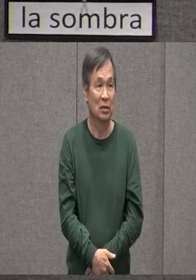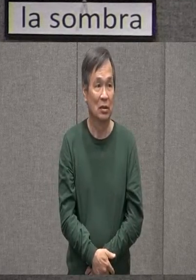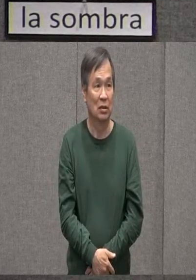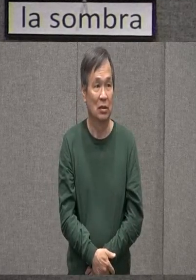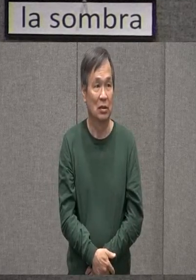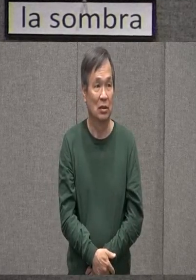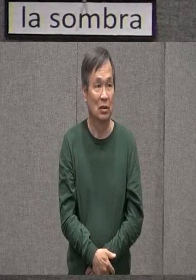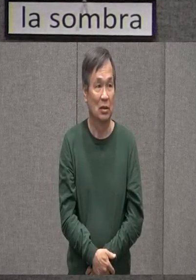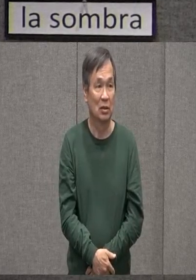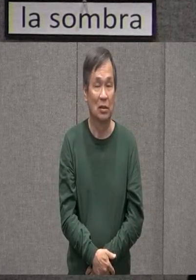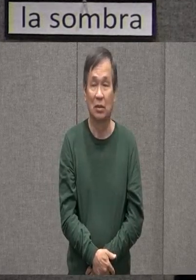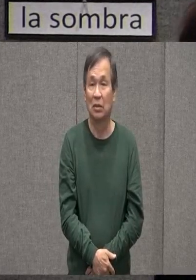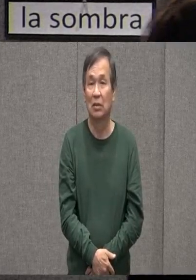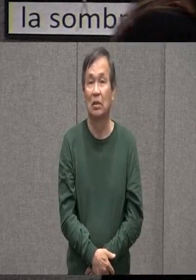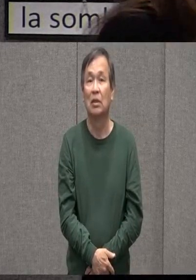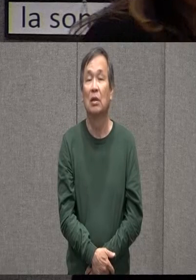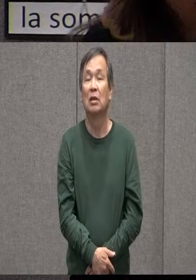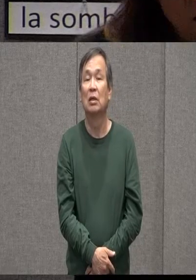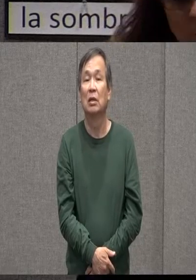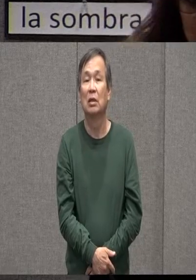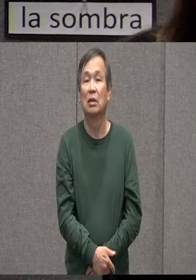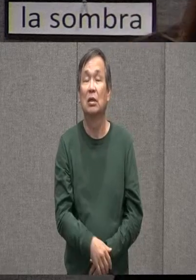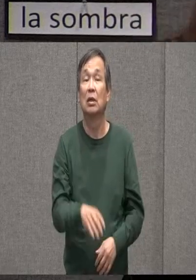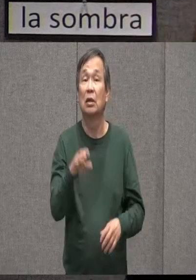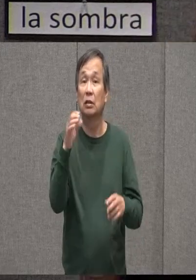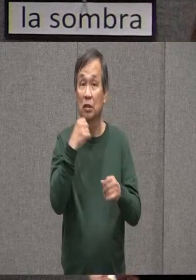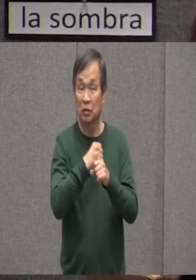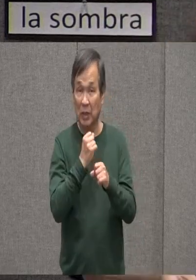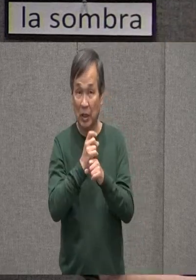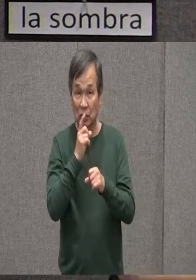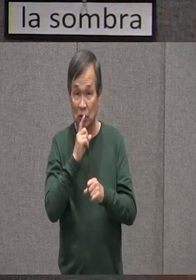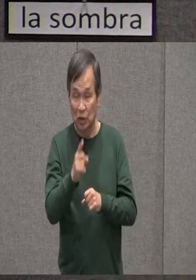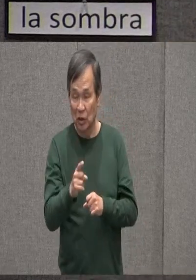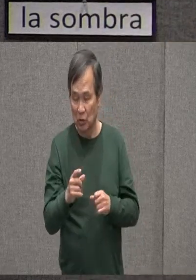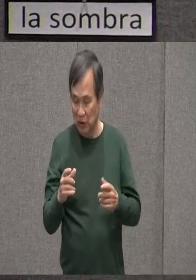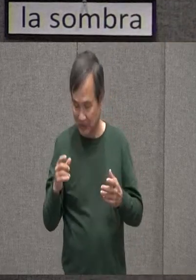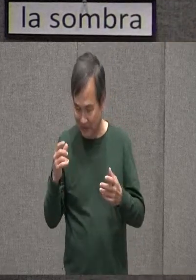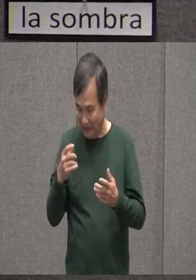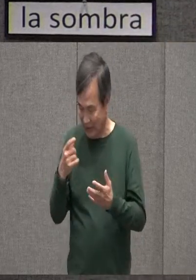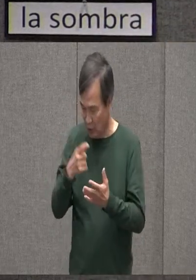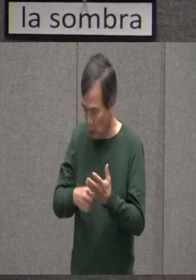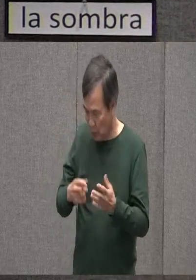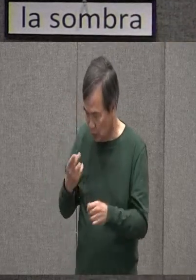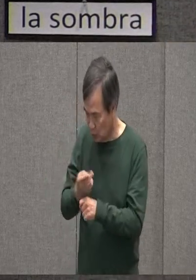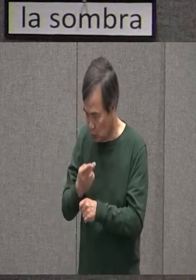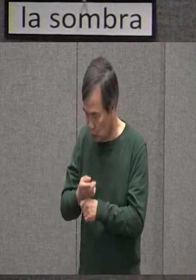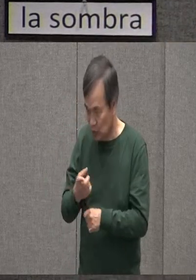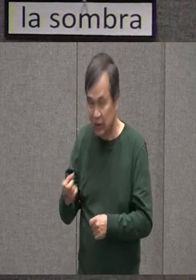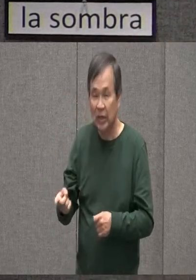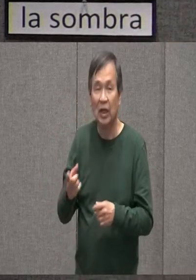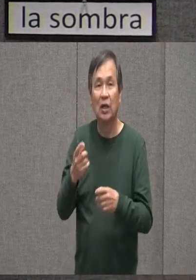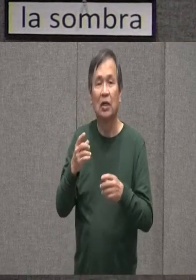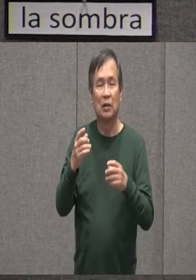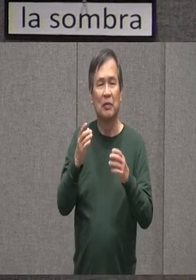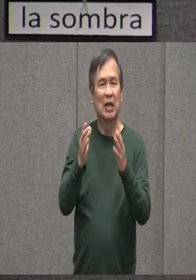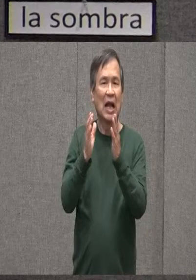Just be sure, for the viewers at home, when you're sort of hunting around for objects, you wanna make sure that's okay with an adult.